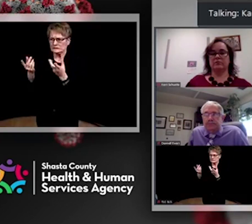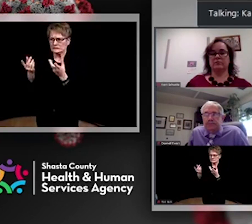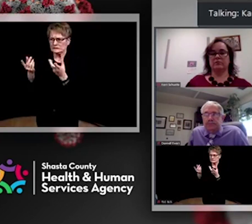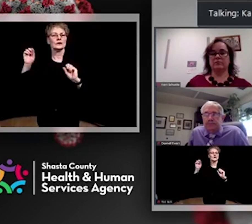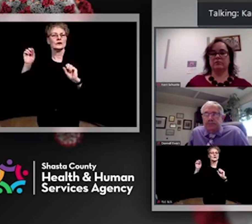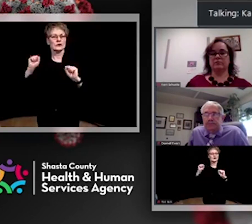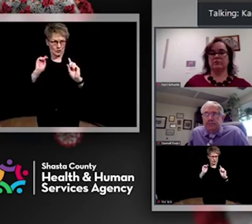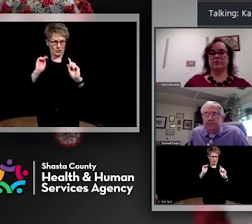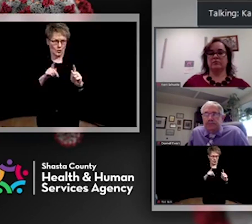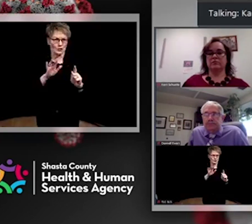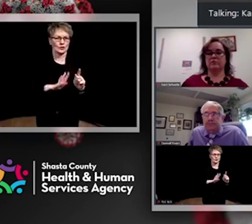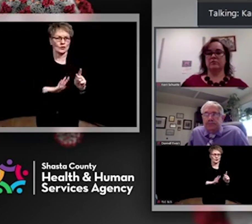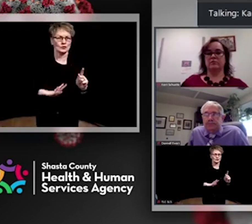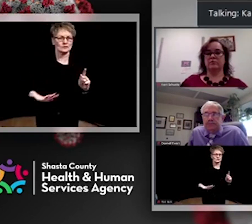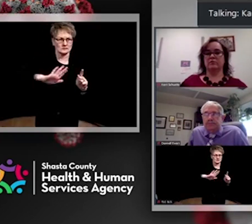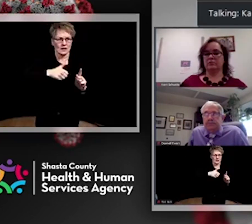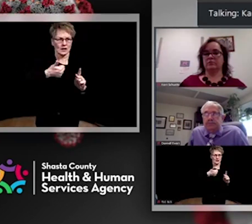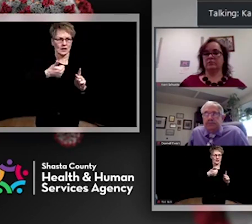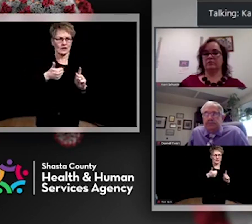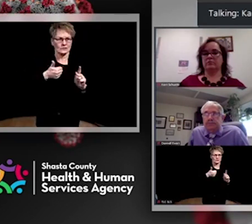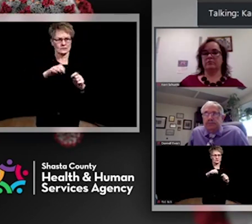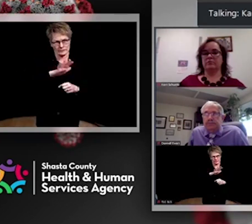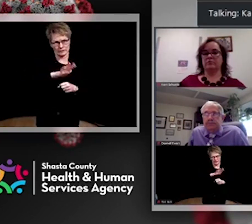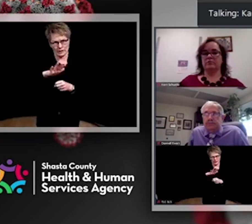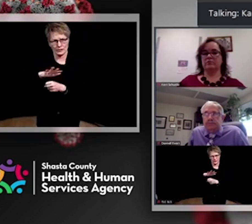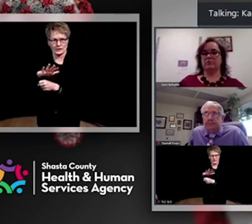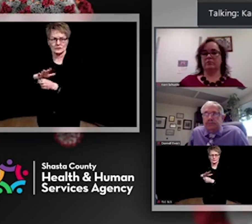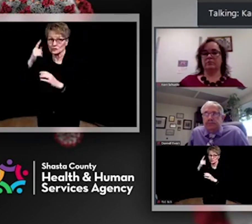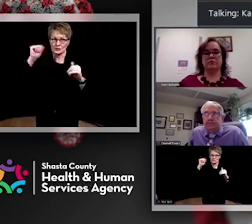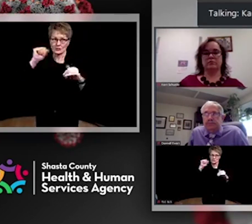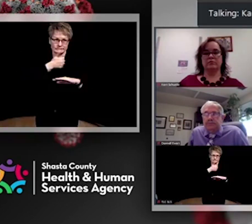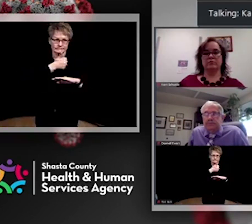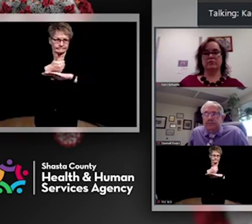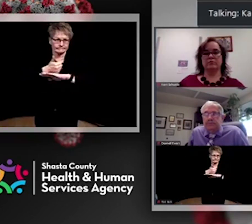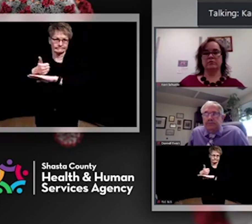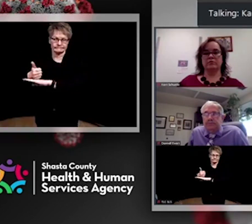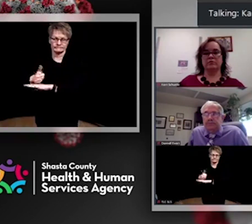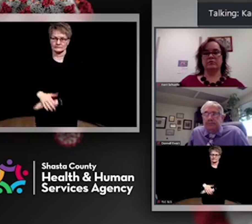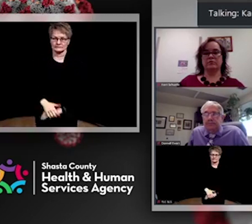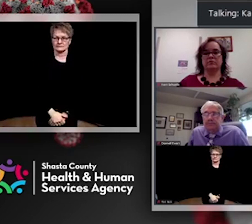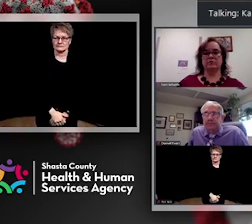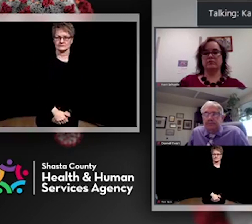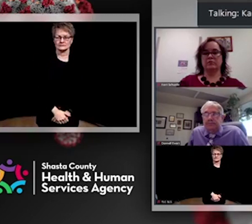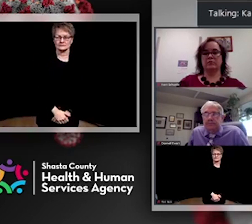getting more information out about an additional state resource that I think is going to be very,